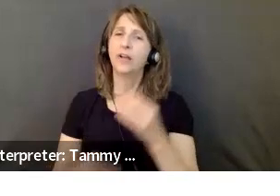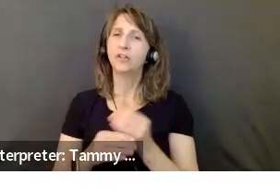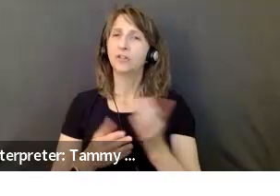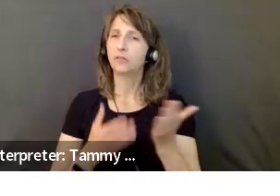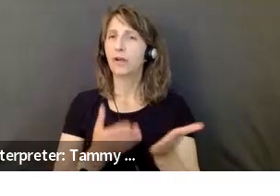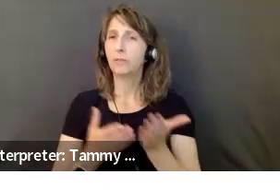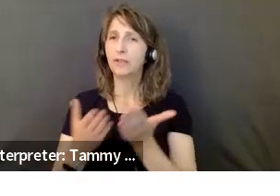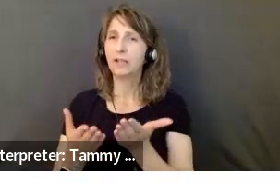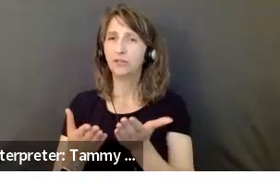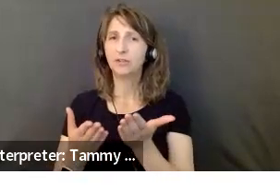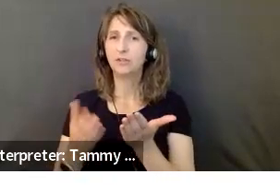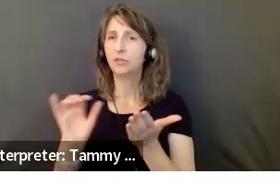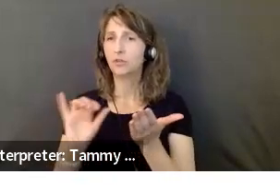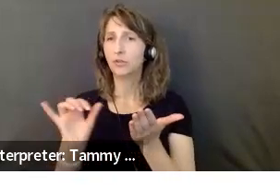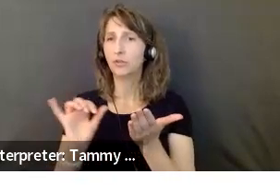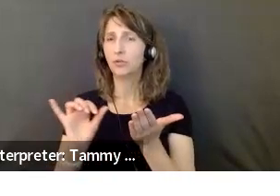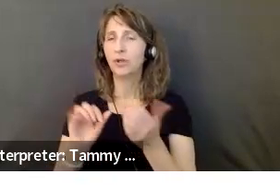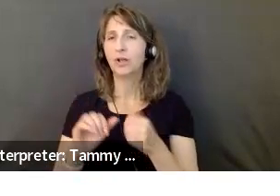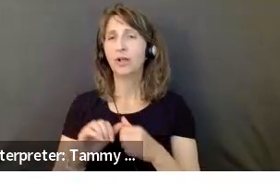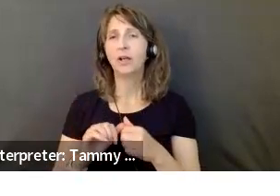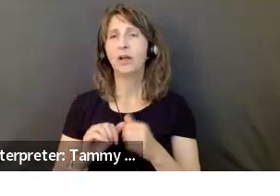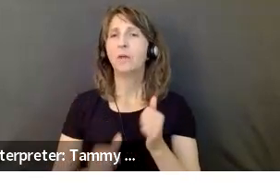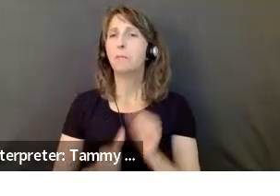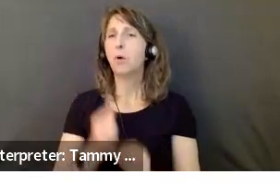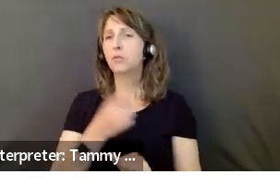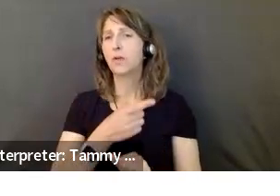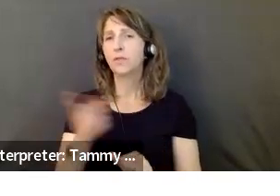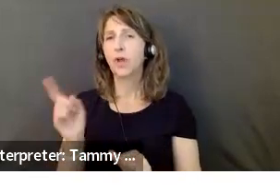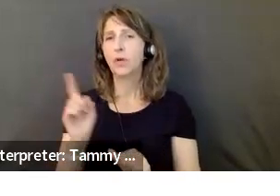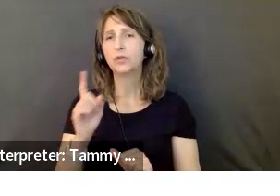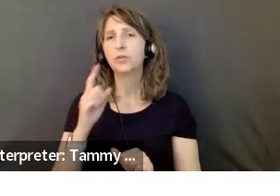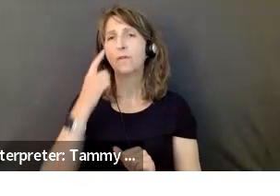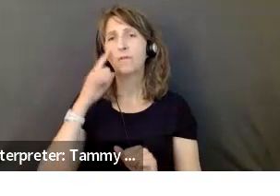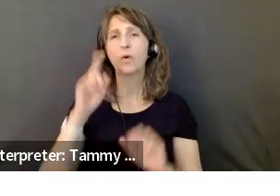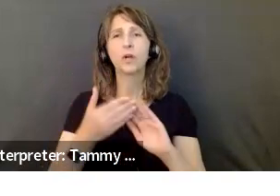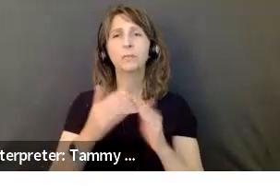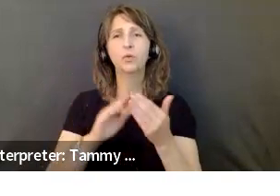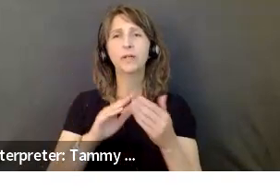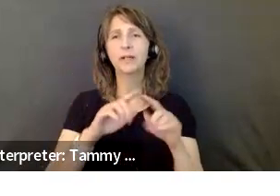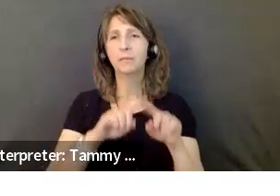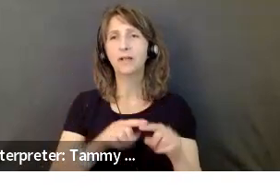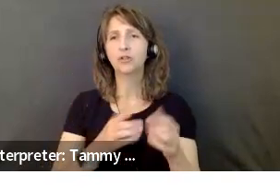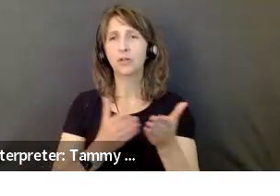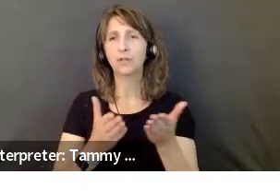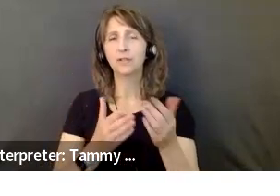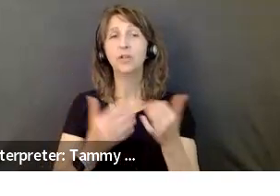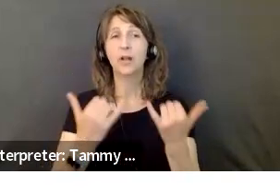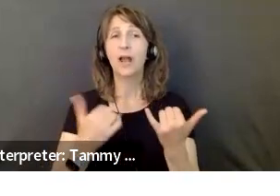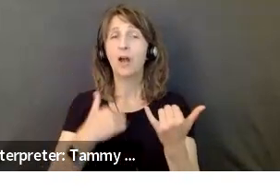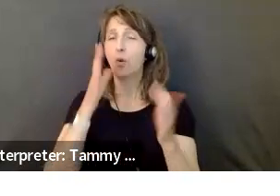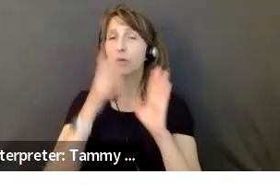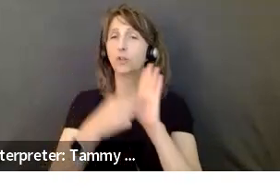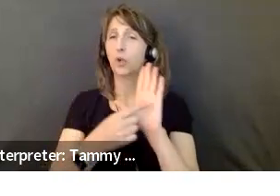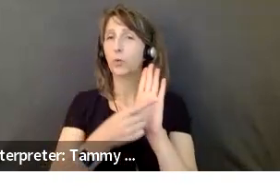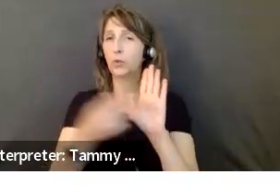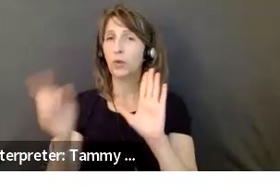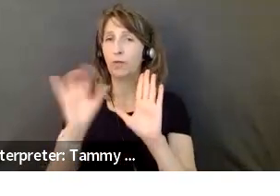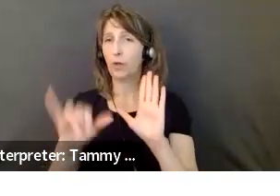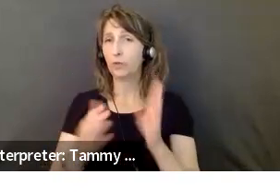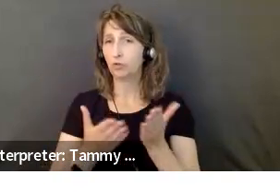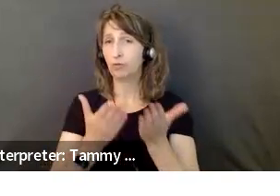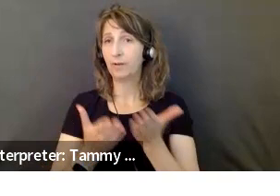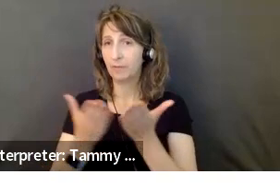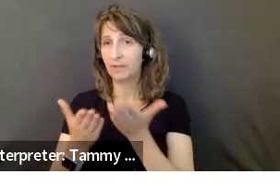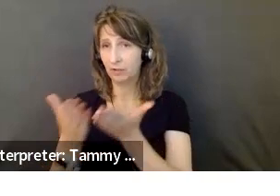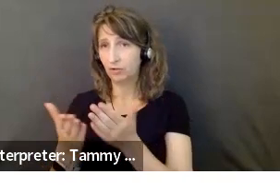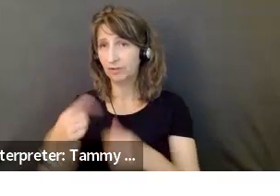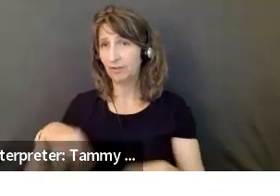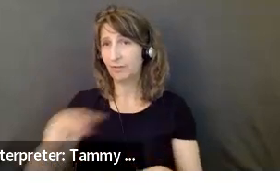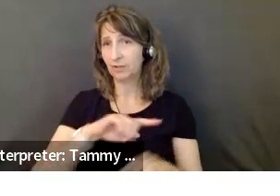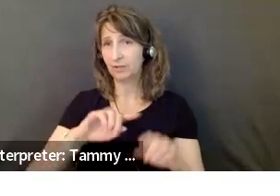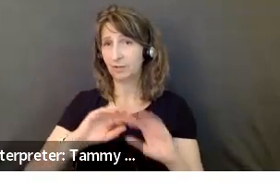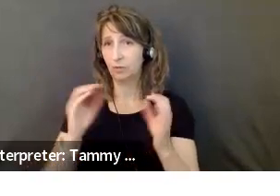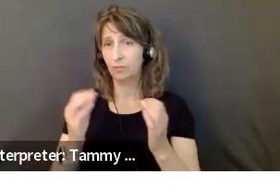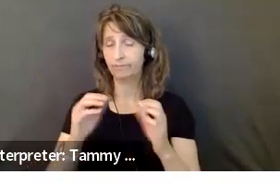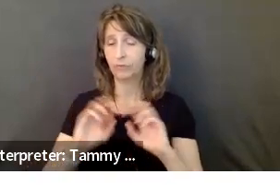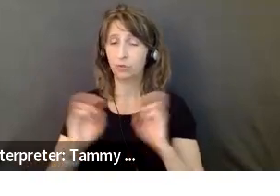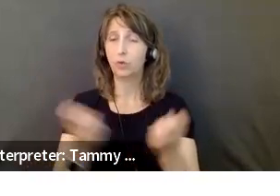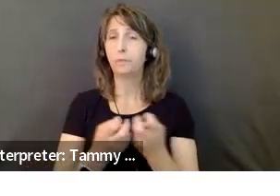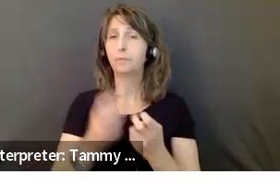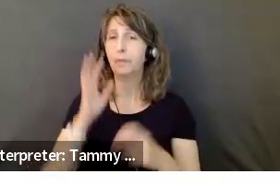So I'm gonna share these various recommendations with you. And we'll go through each of the groupings.